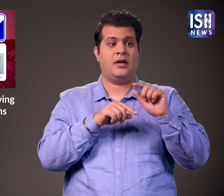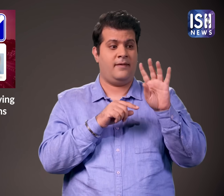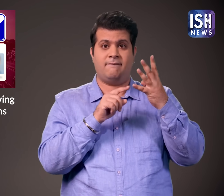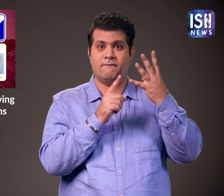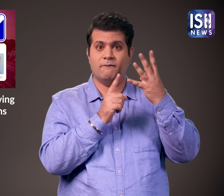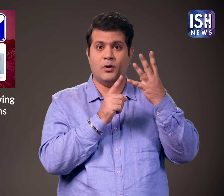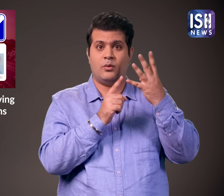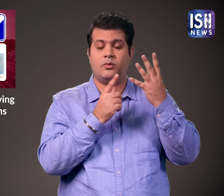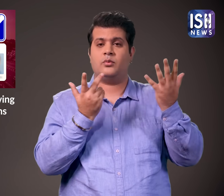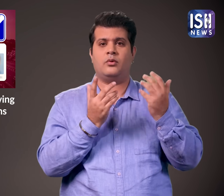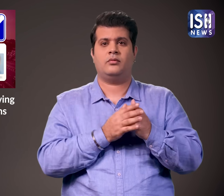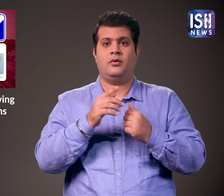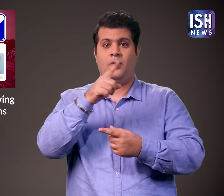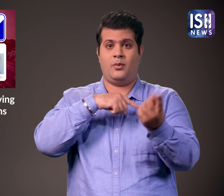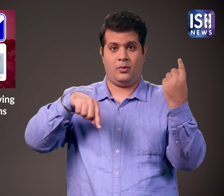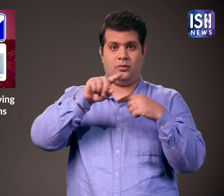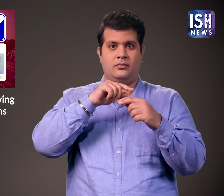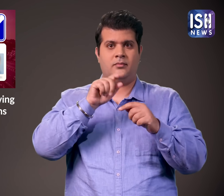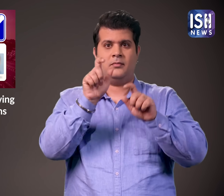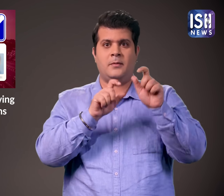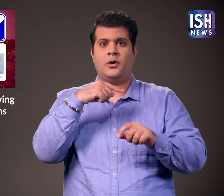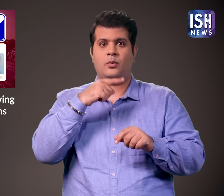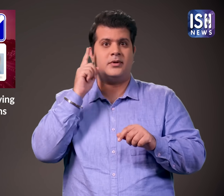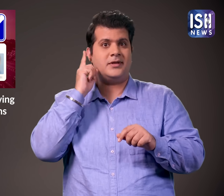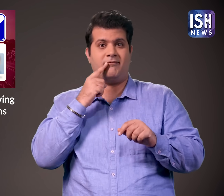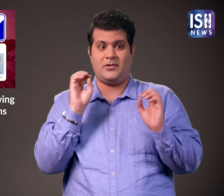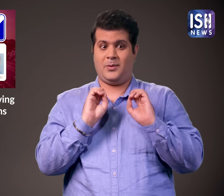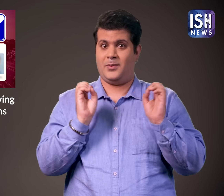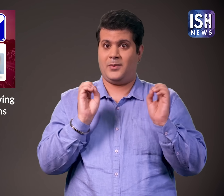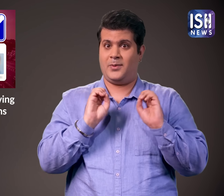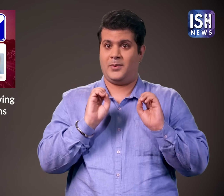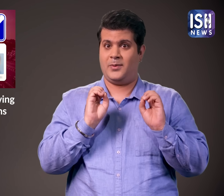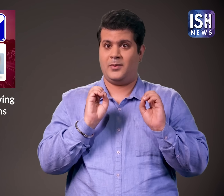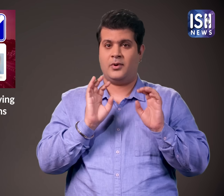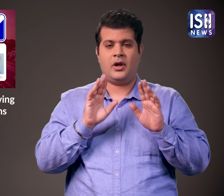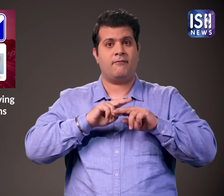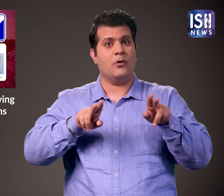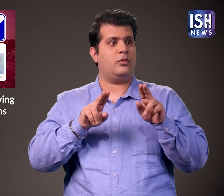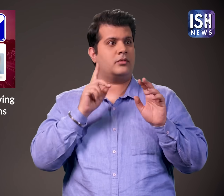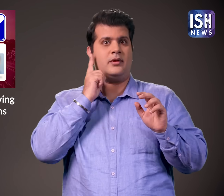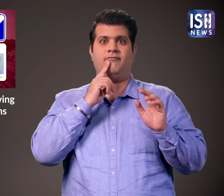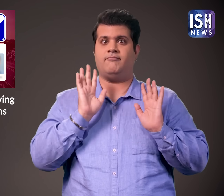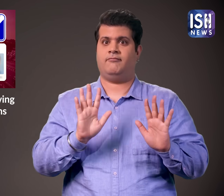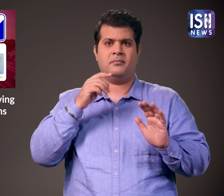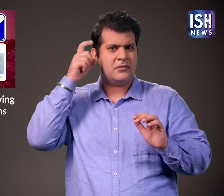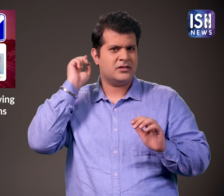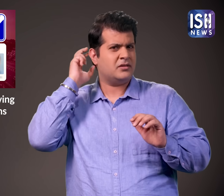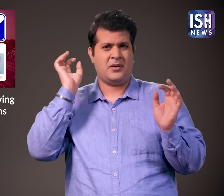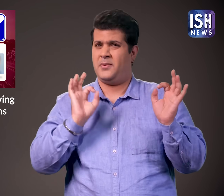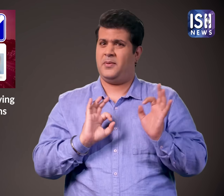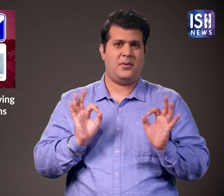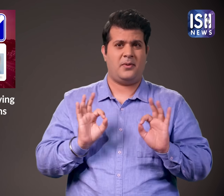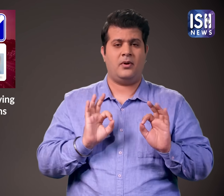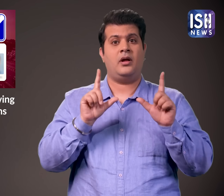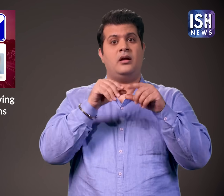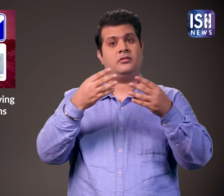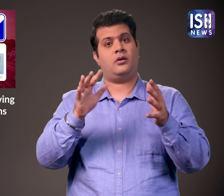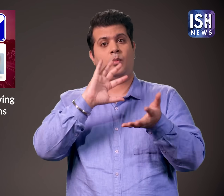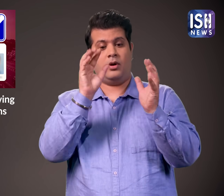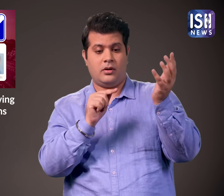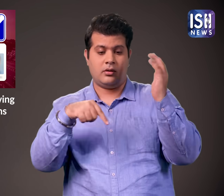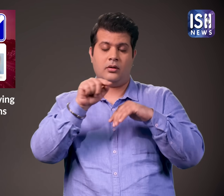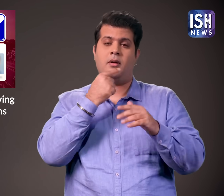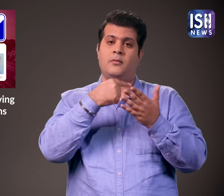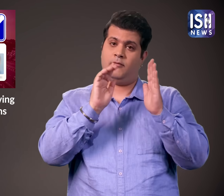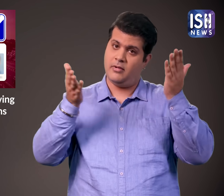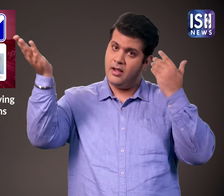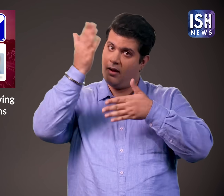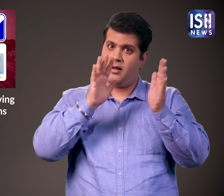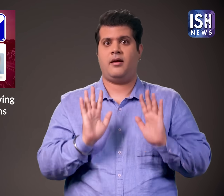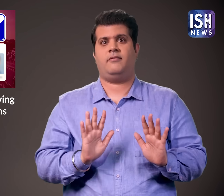4. Even people without hearing aids or cochlear implant are issued licenses in some countries.